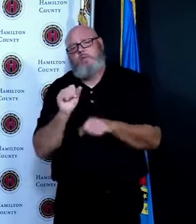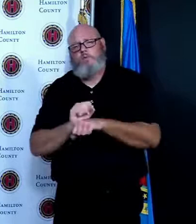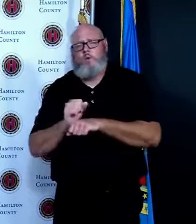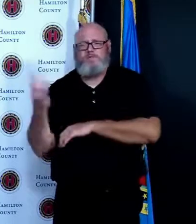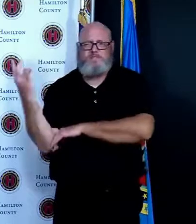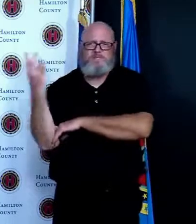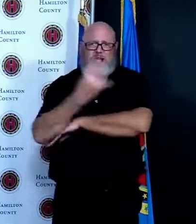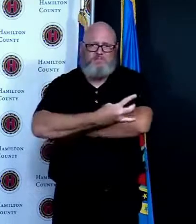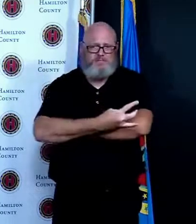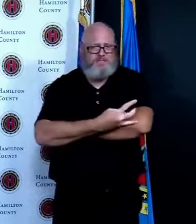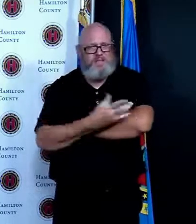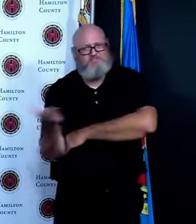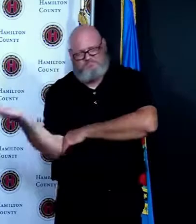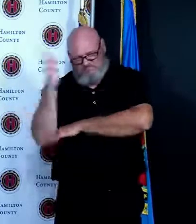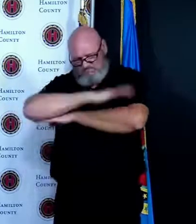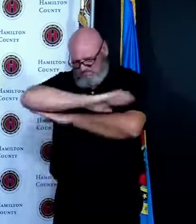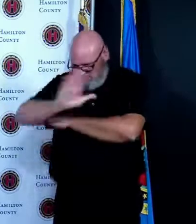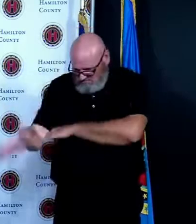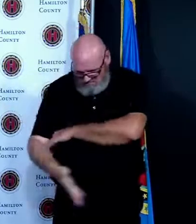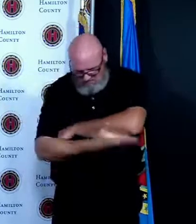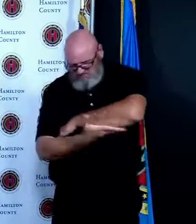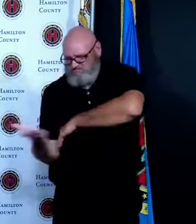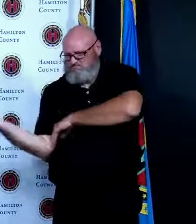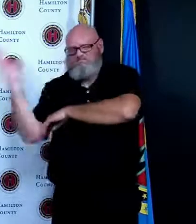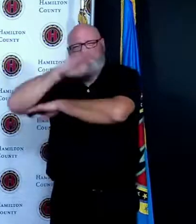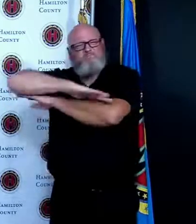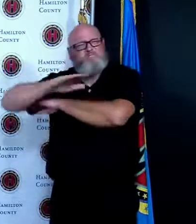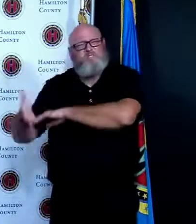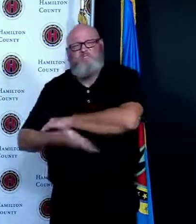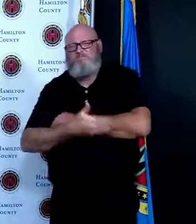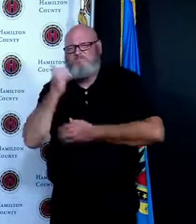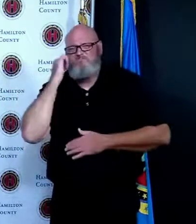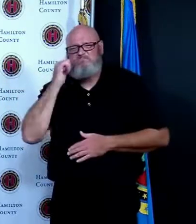get these dollars out because remember we're fighting this deadline at the end of the year